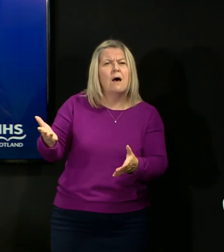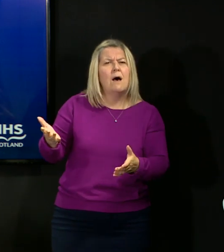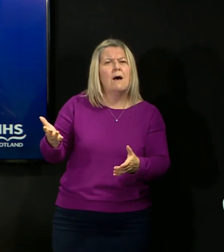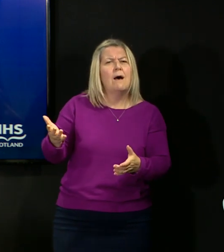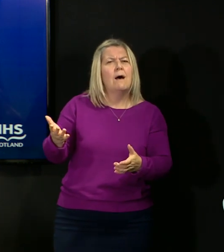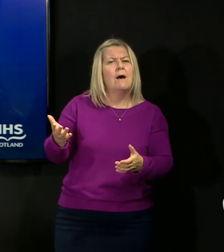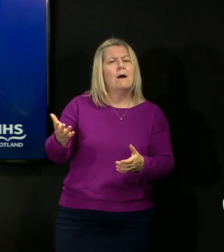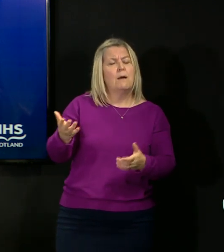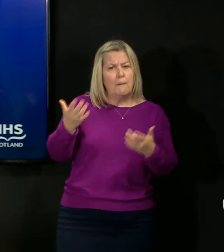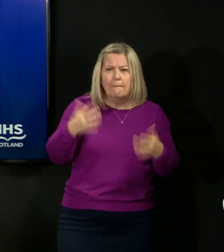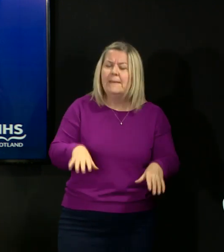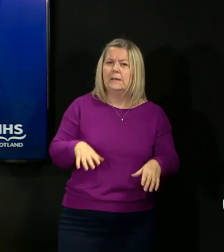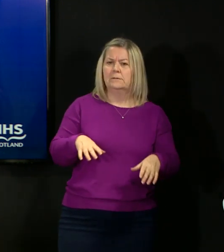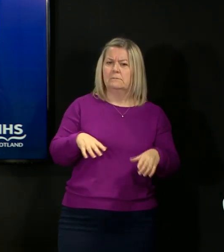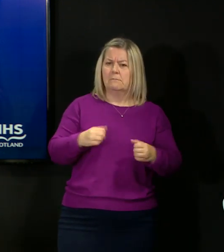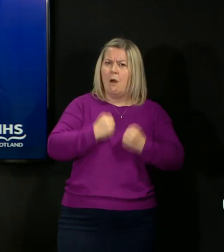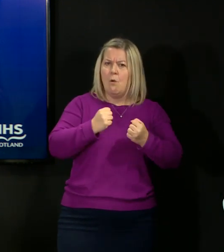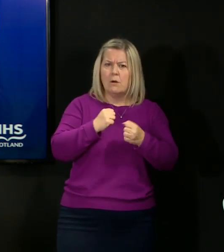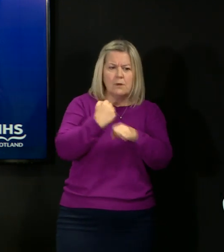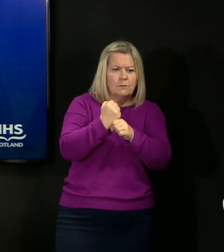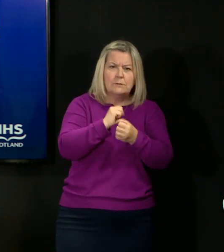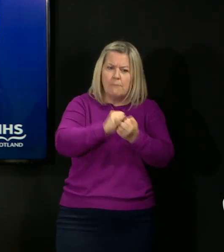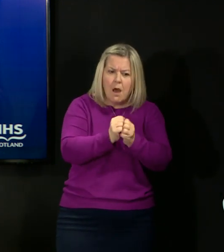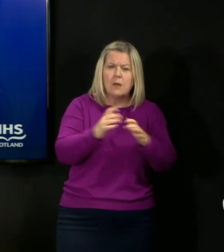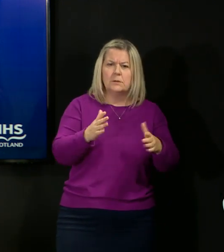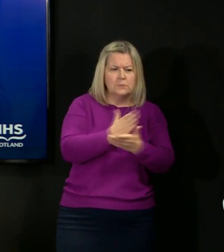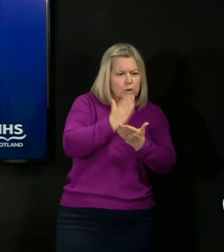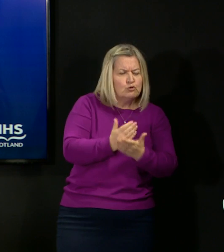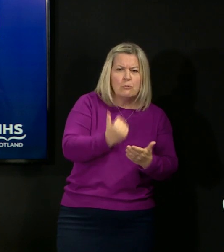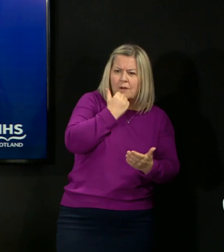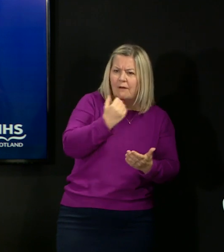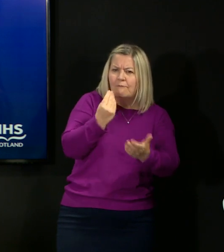our partners, looking to make sure that there is access to food supplies, to